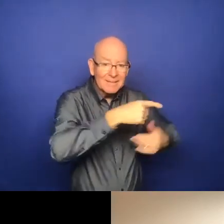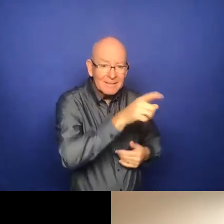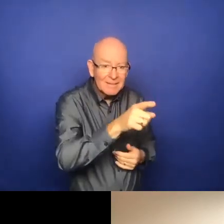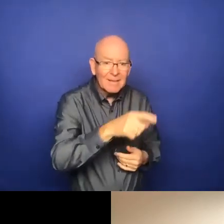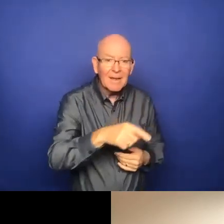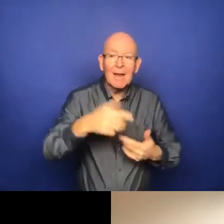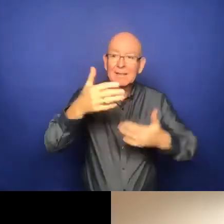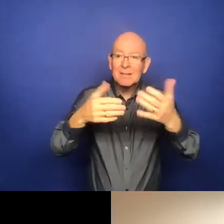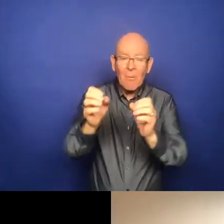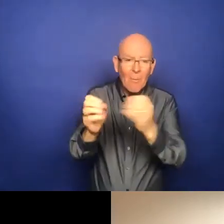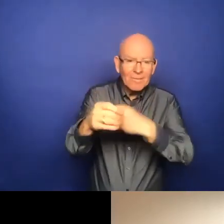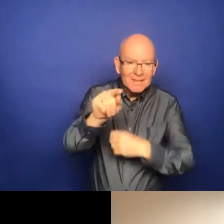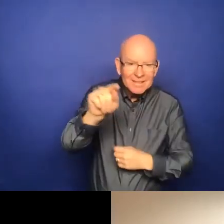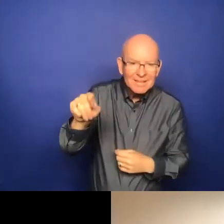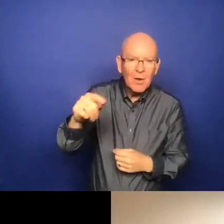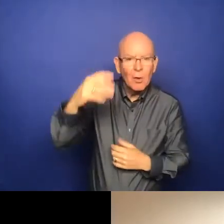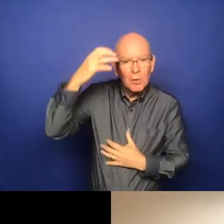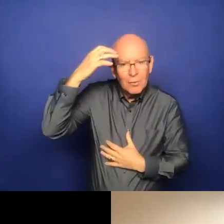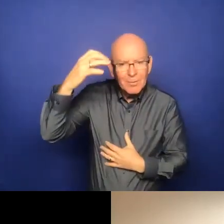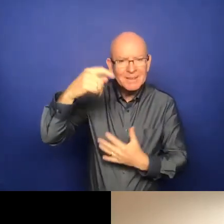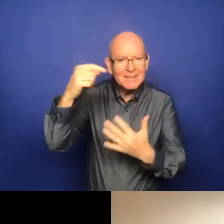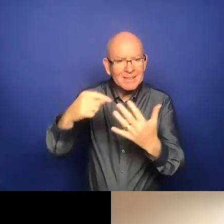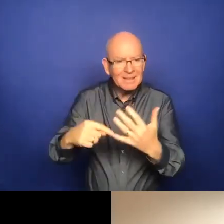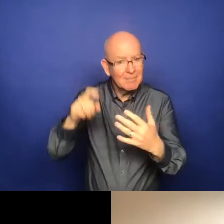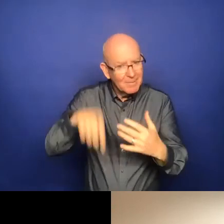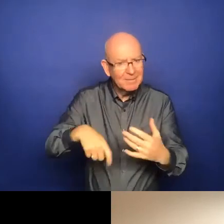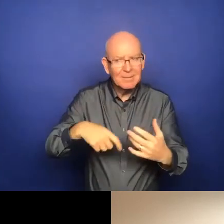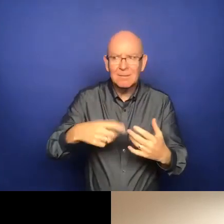that organisations of people with disabilities, Governments, et cetera,